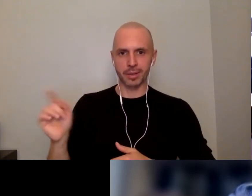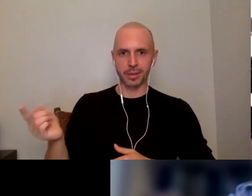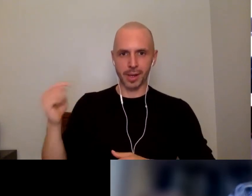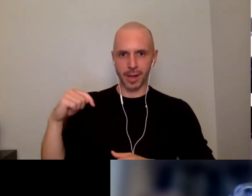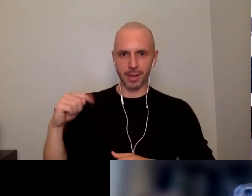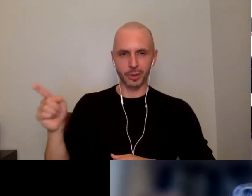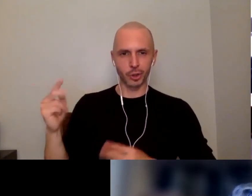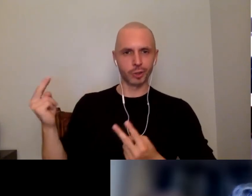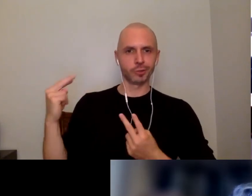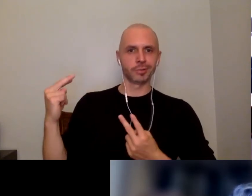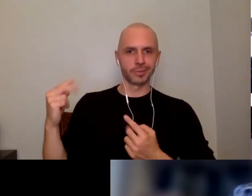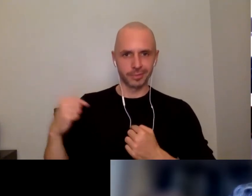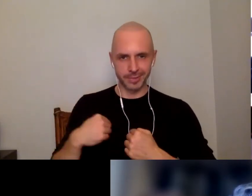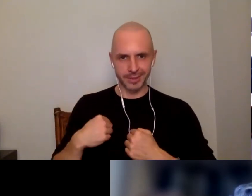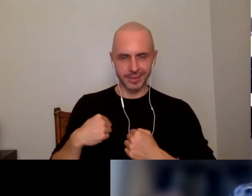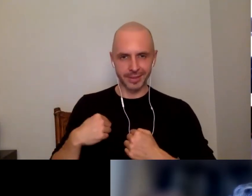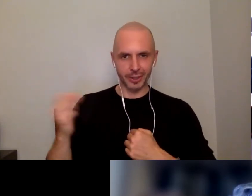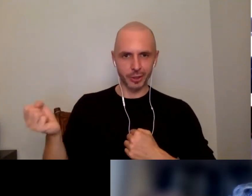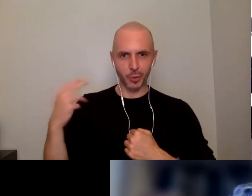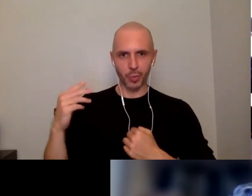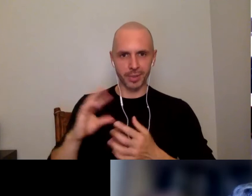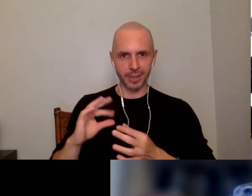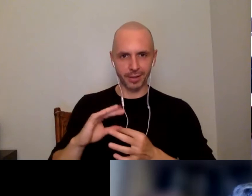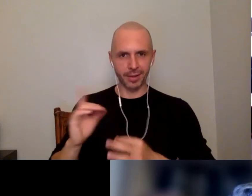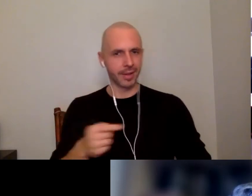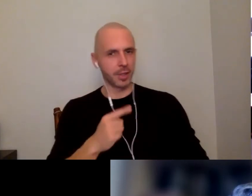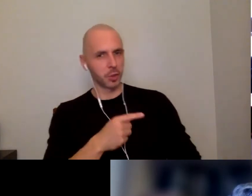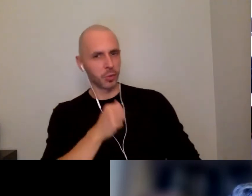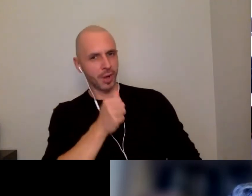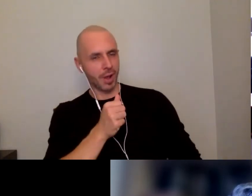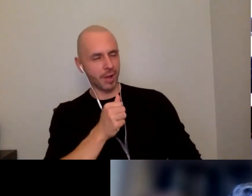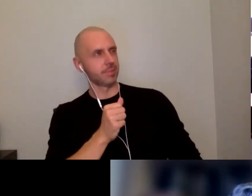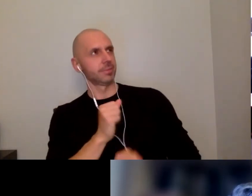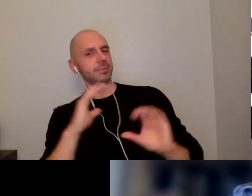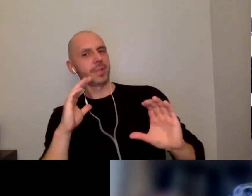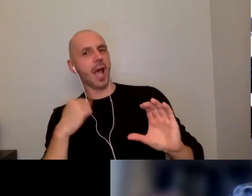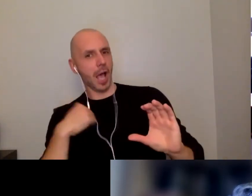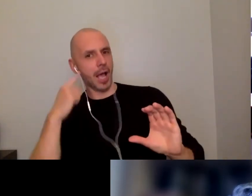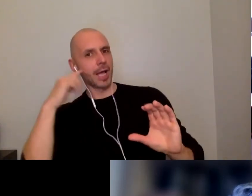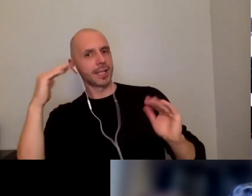and and i said well why and because she had saw a work called i want to know why where i'm screaming